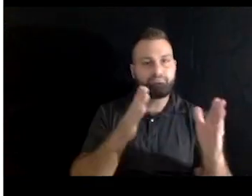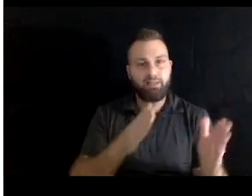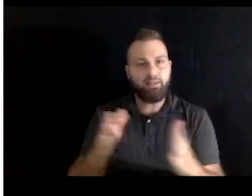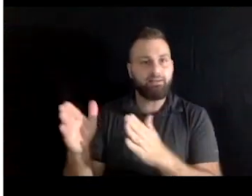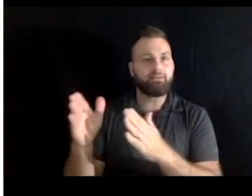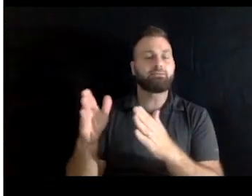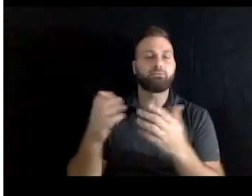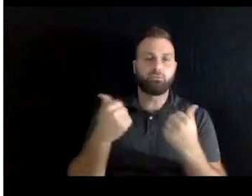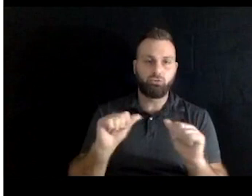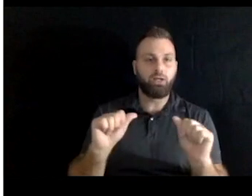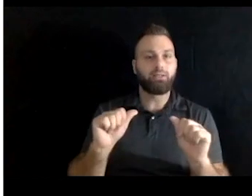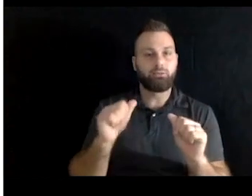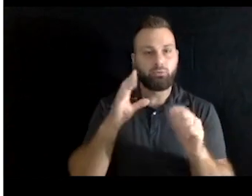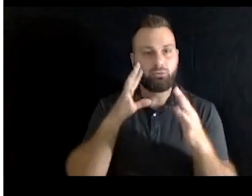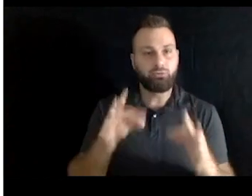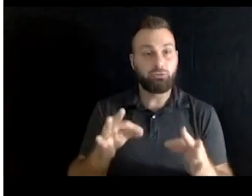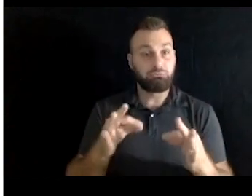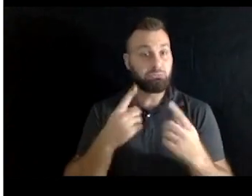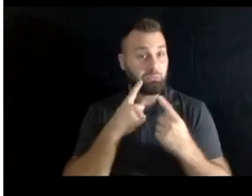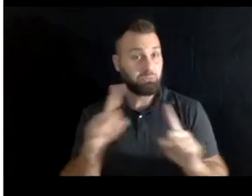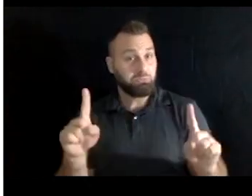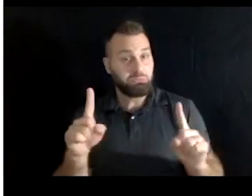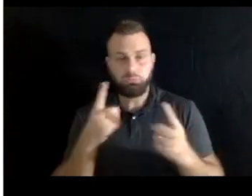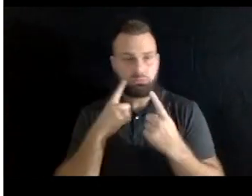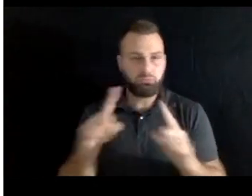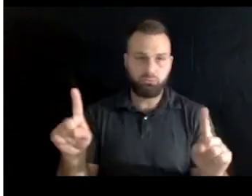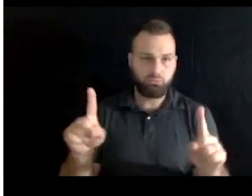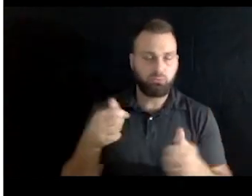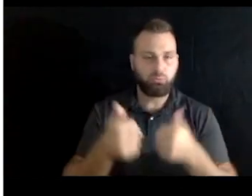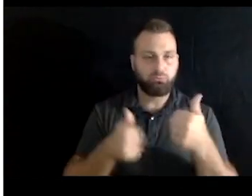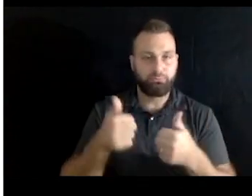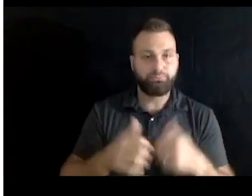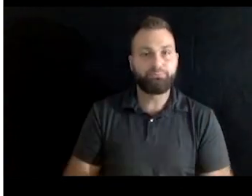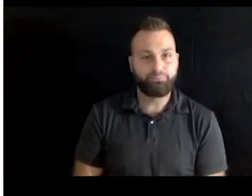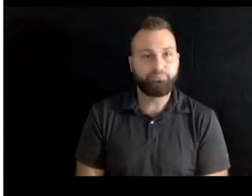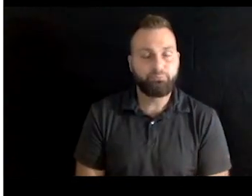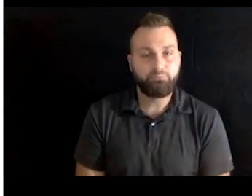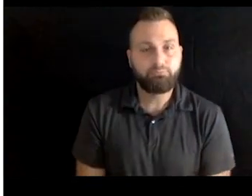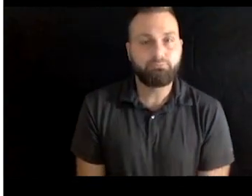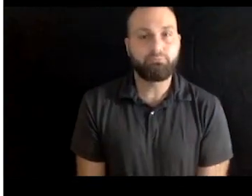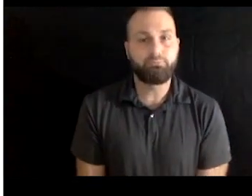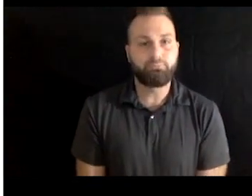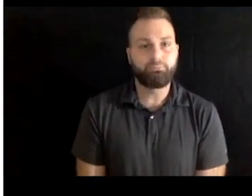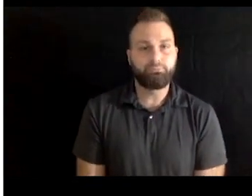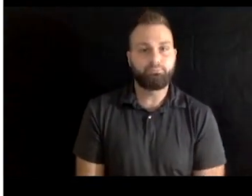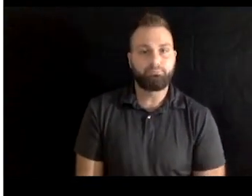and working on trying to determine whether this program, least though the one that I'm